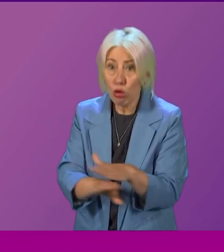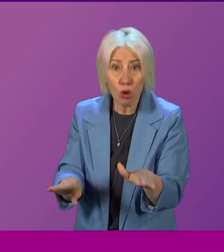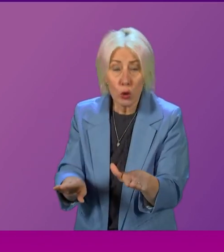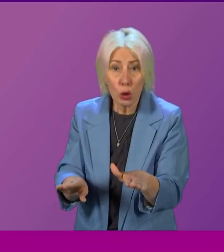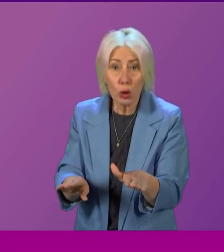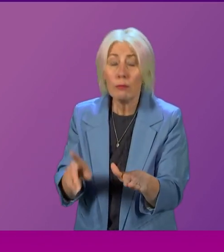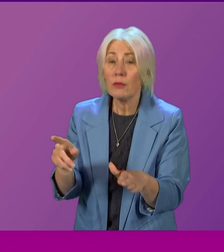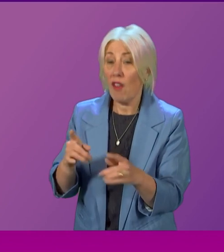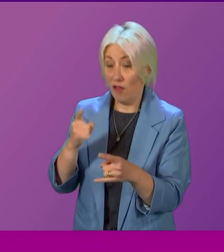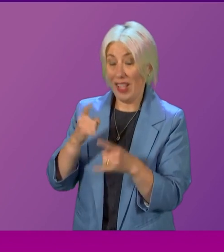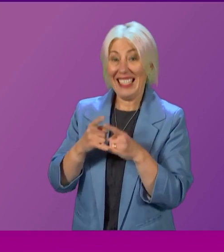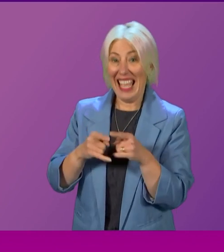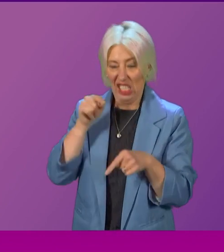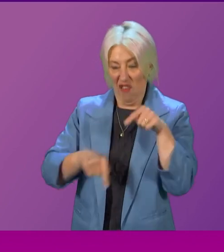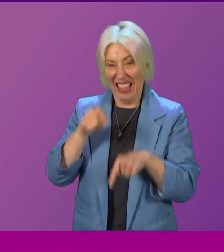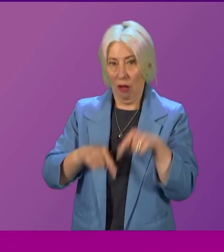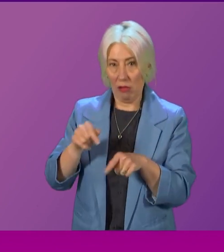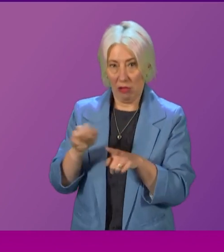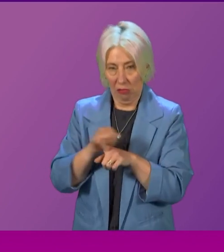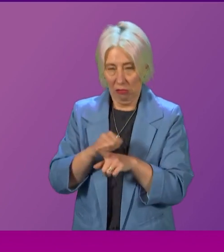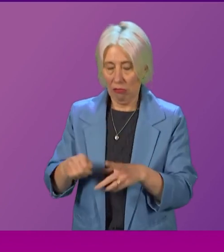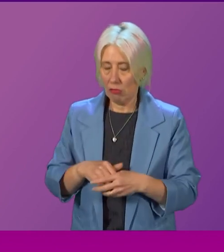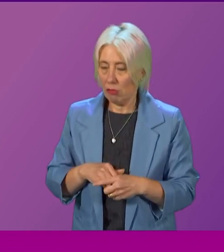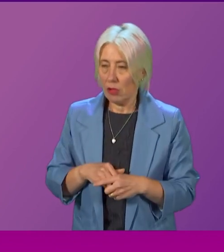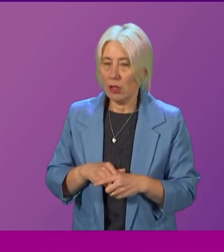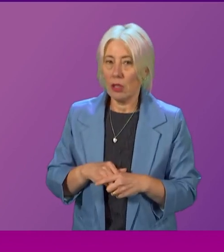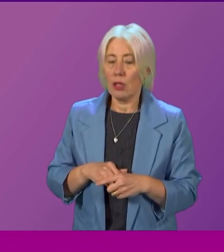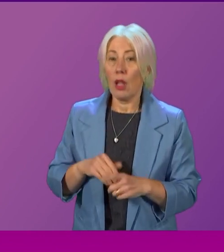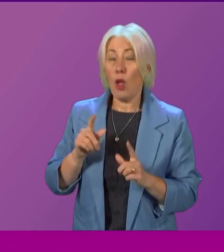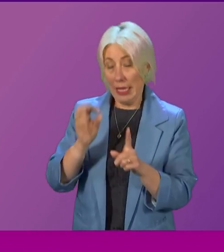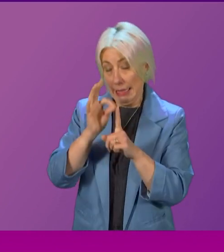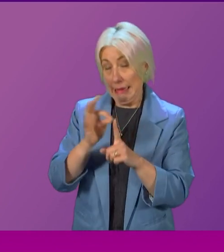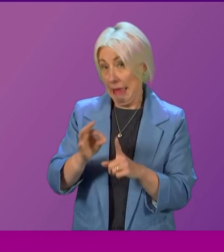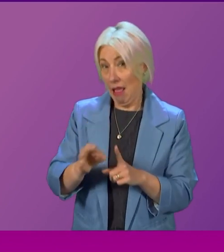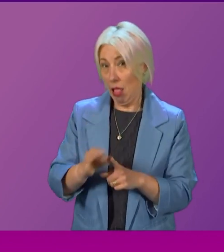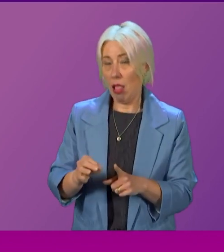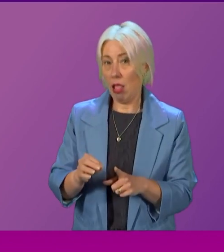On the issue of sex offenders, let me set out in more detail the reasoning for the Government’s